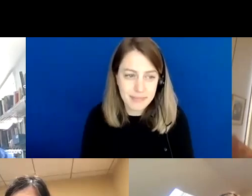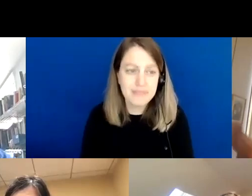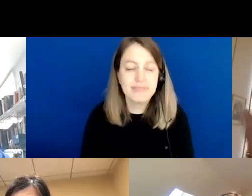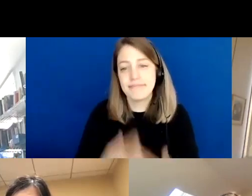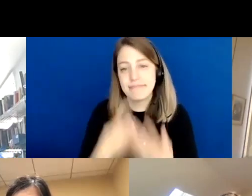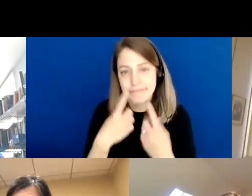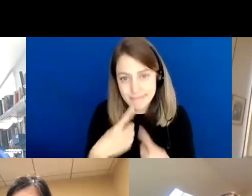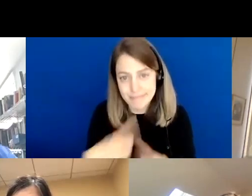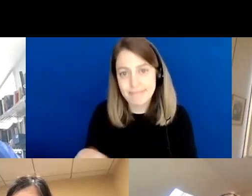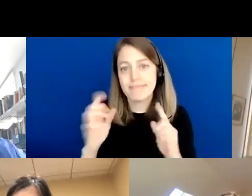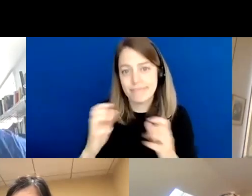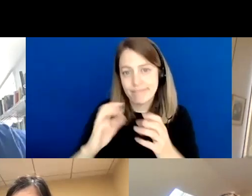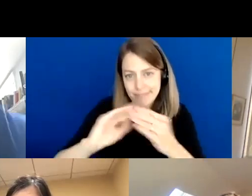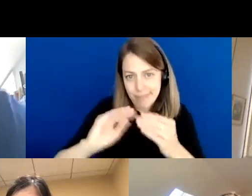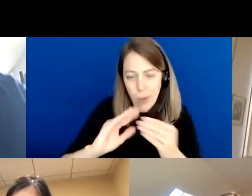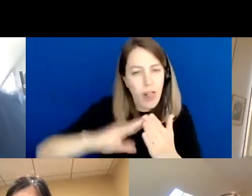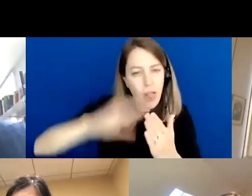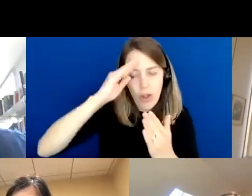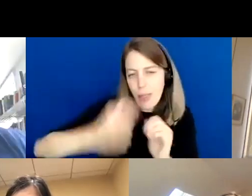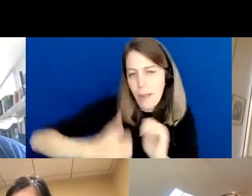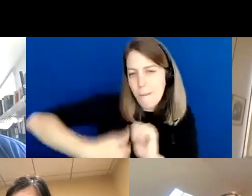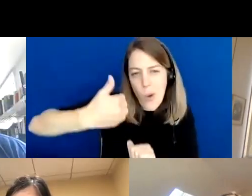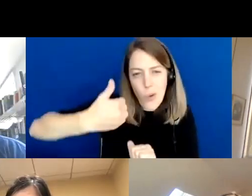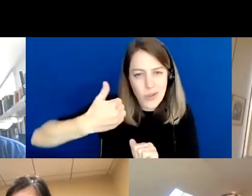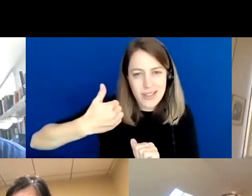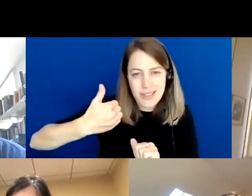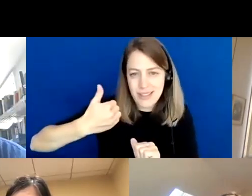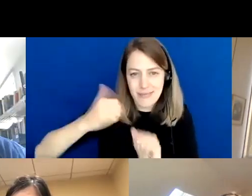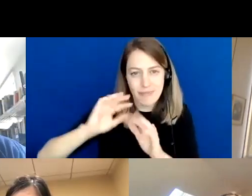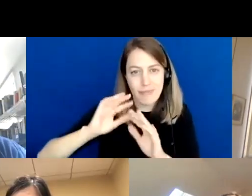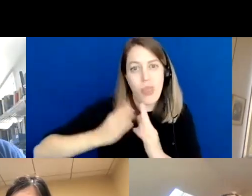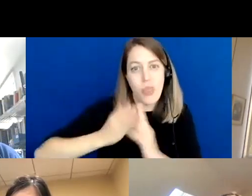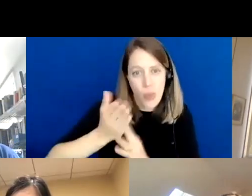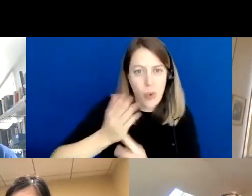the personal stories of people involved in controversies.